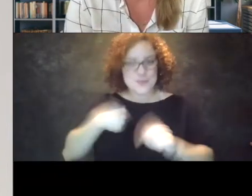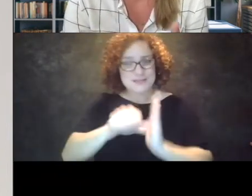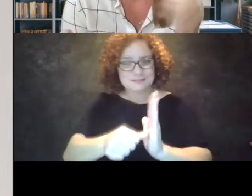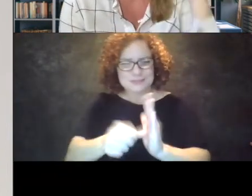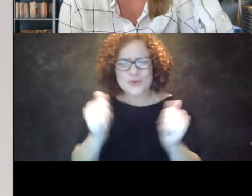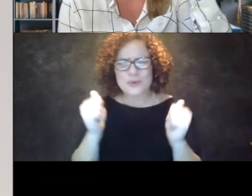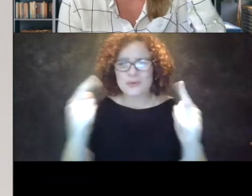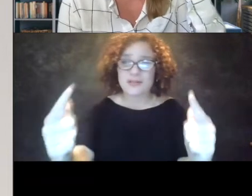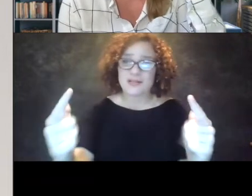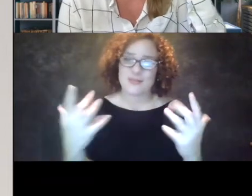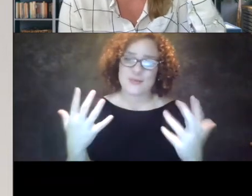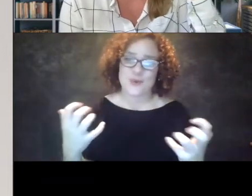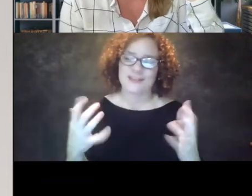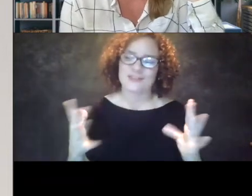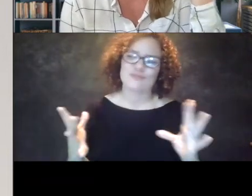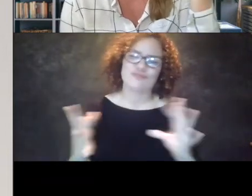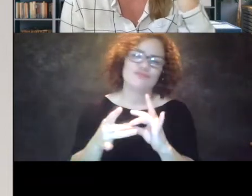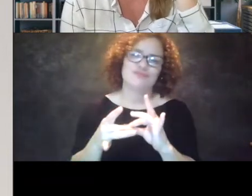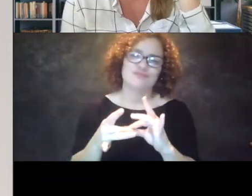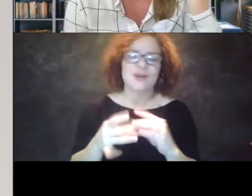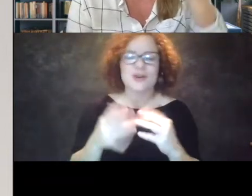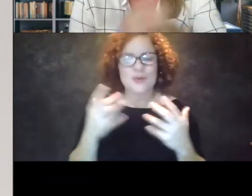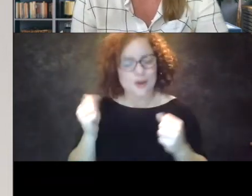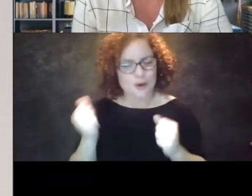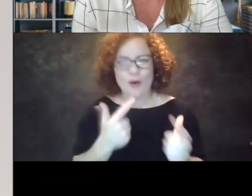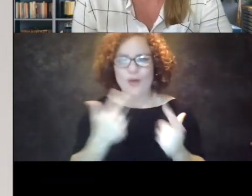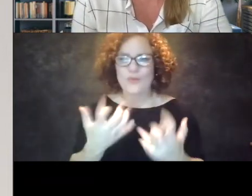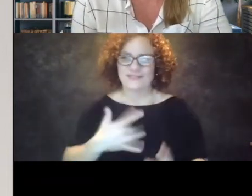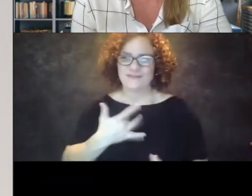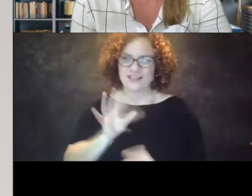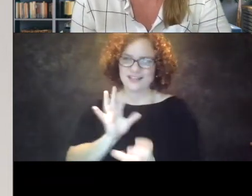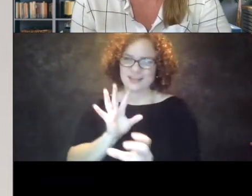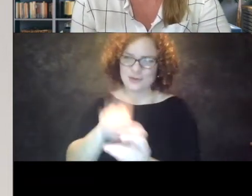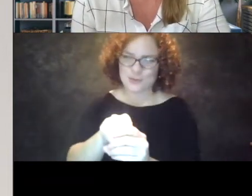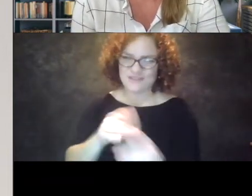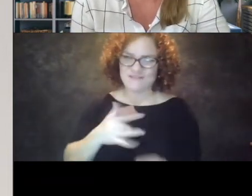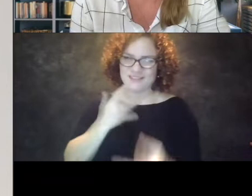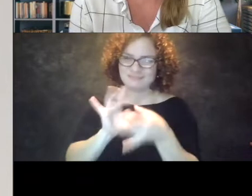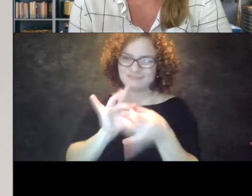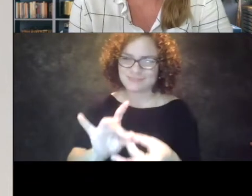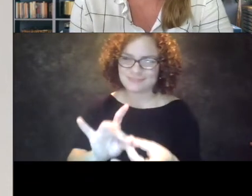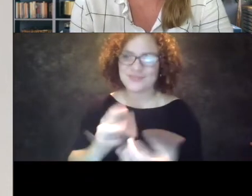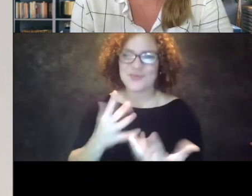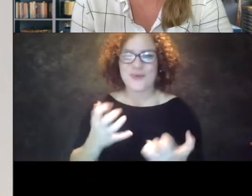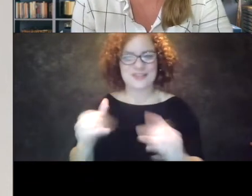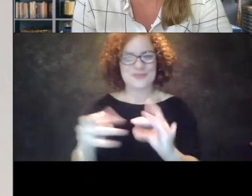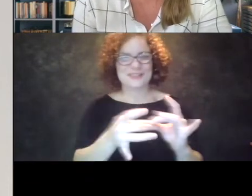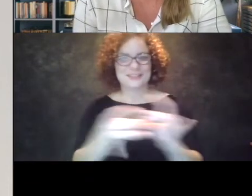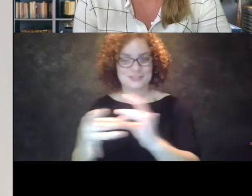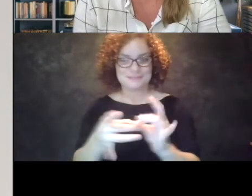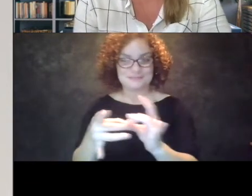and create these relationships. And as much as I have loved all of my students, I cannot